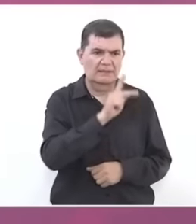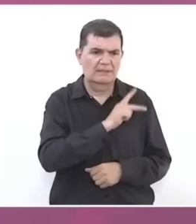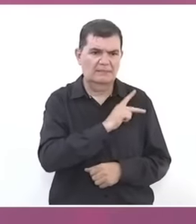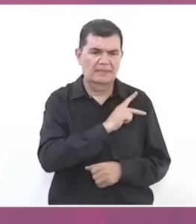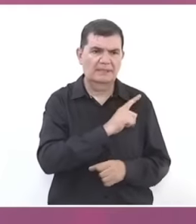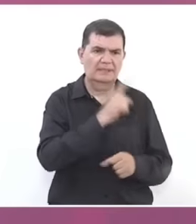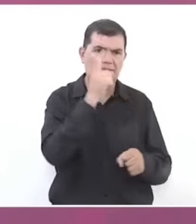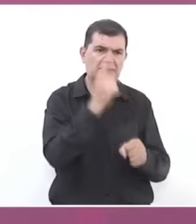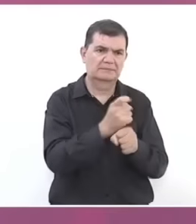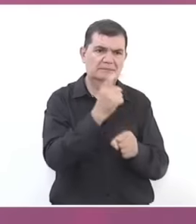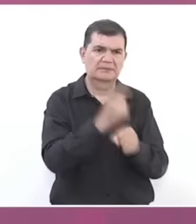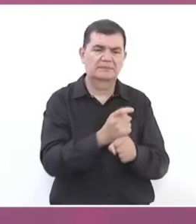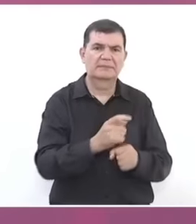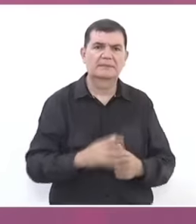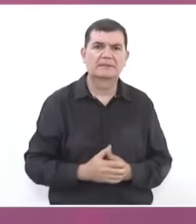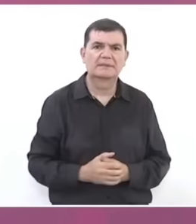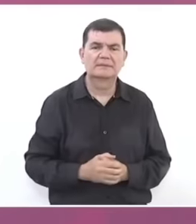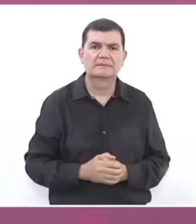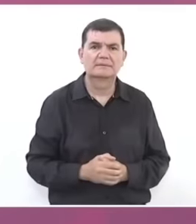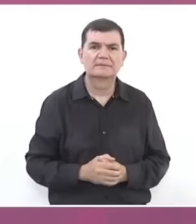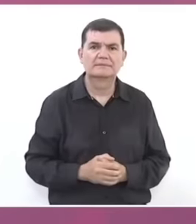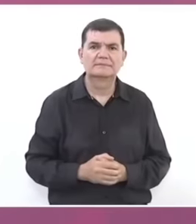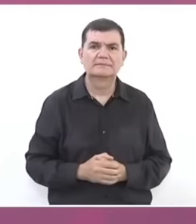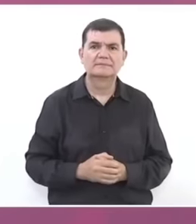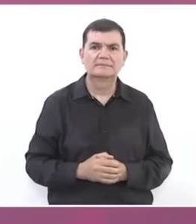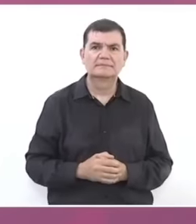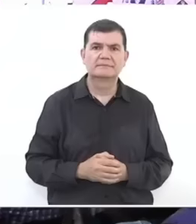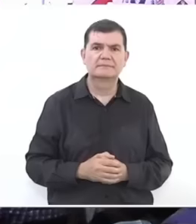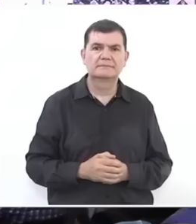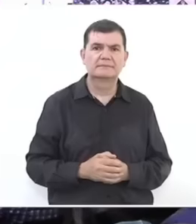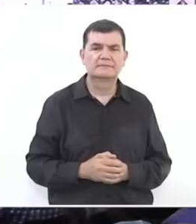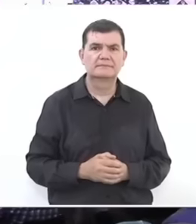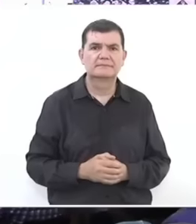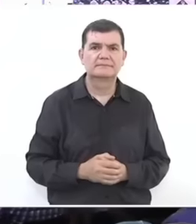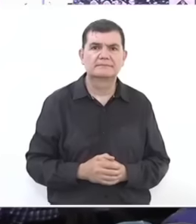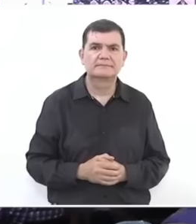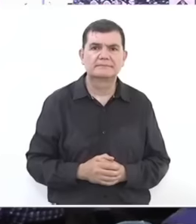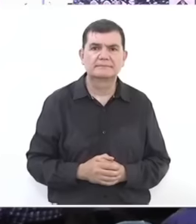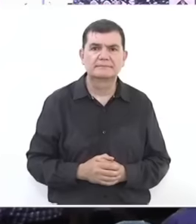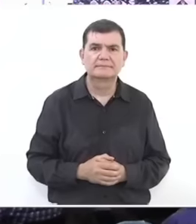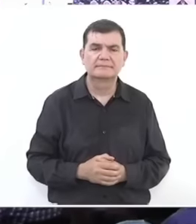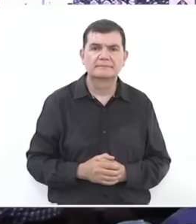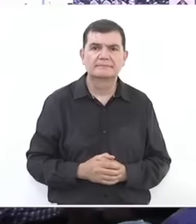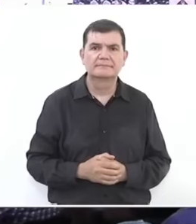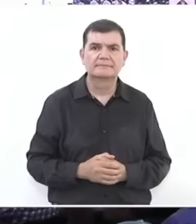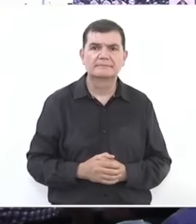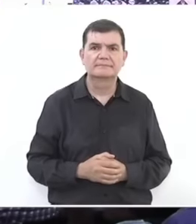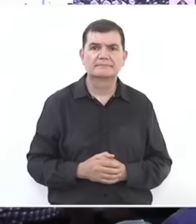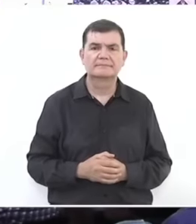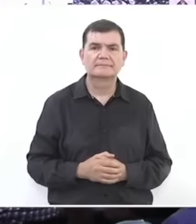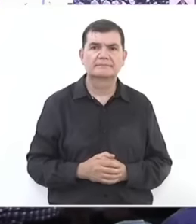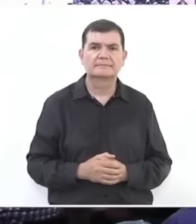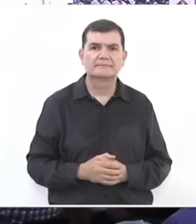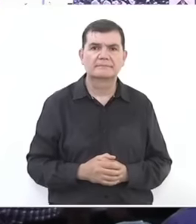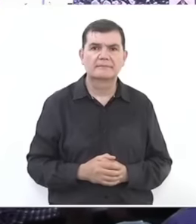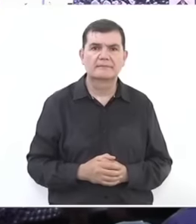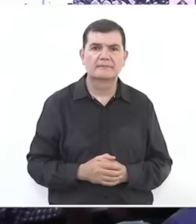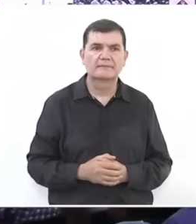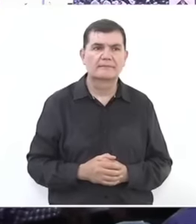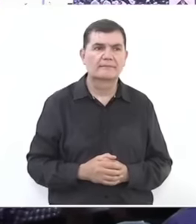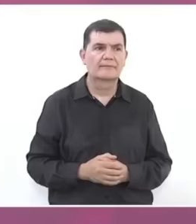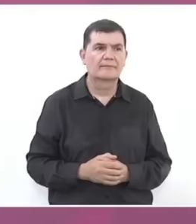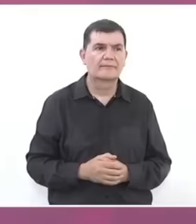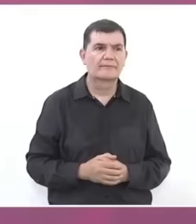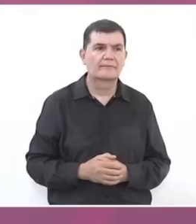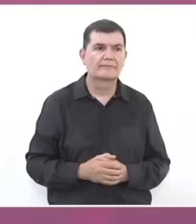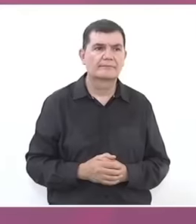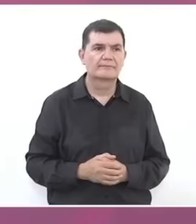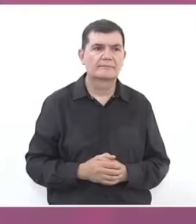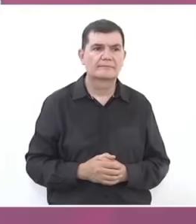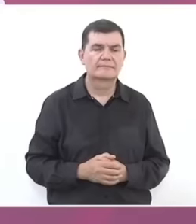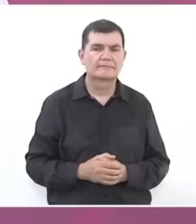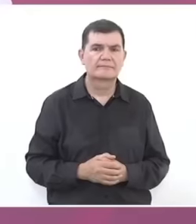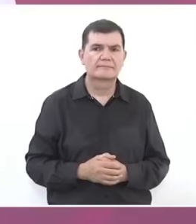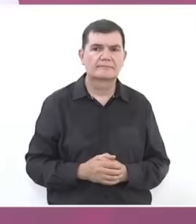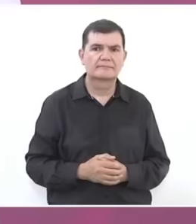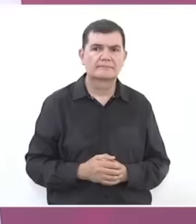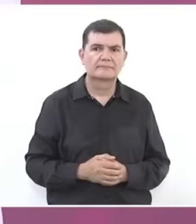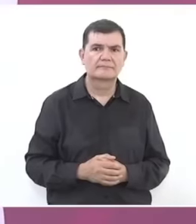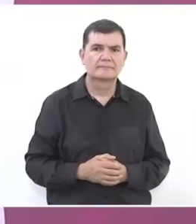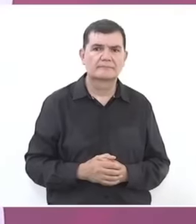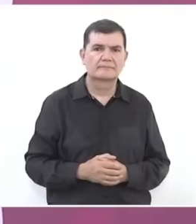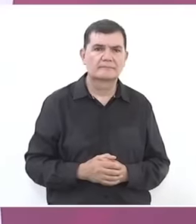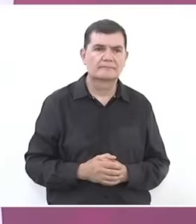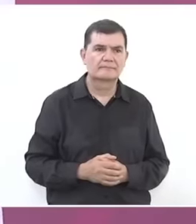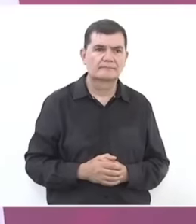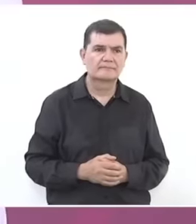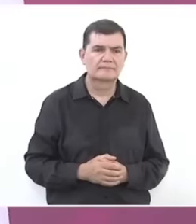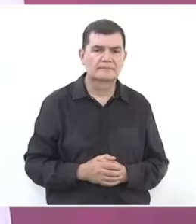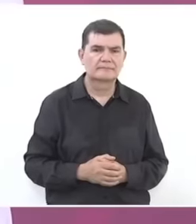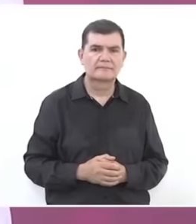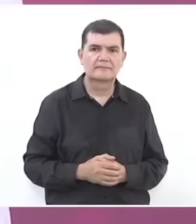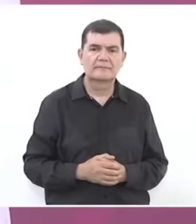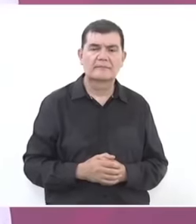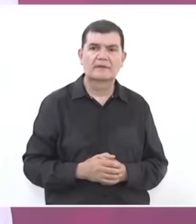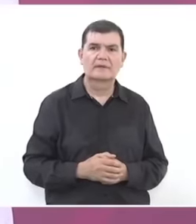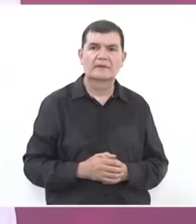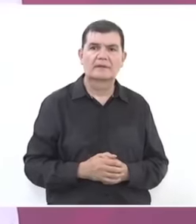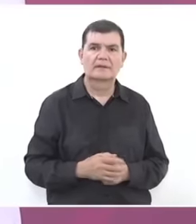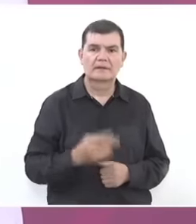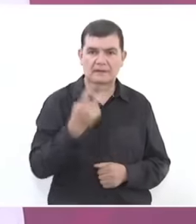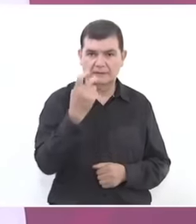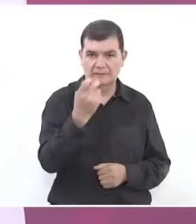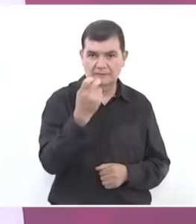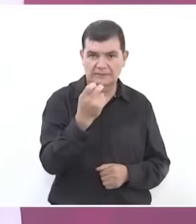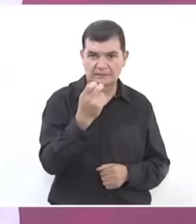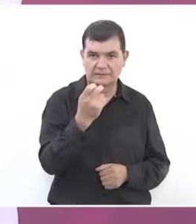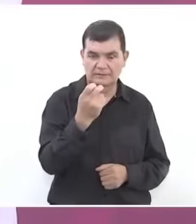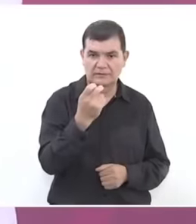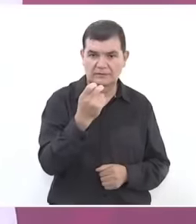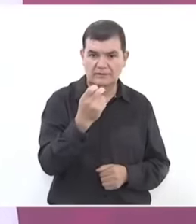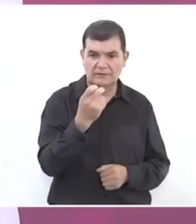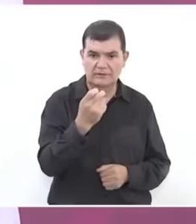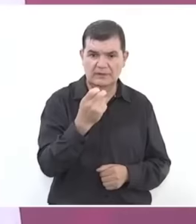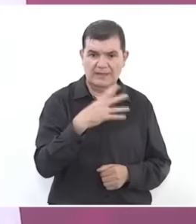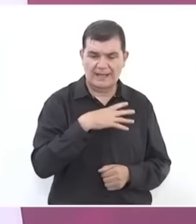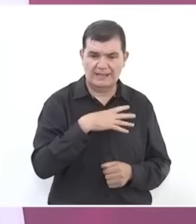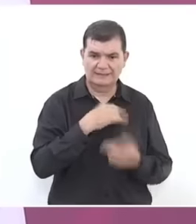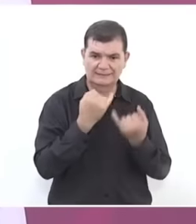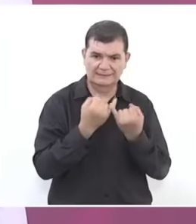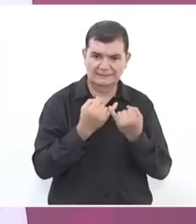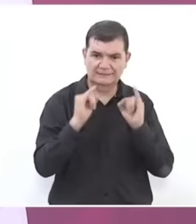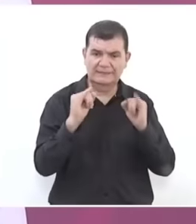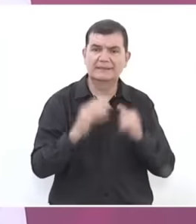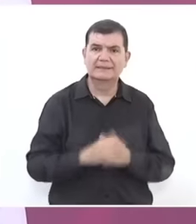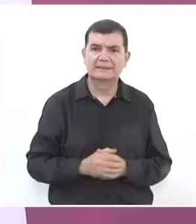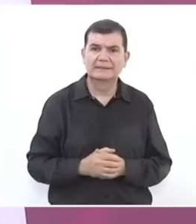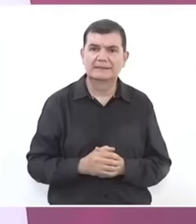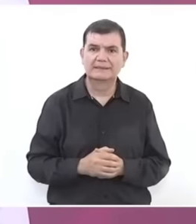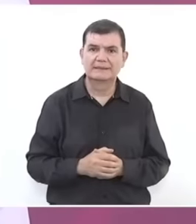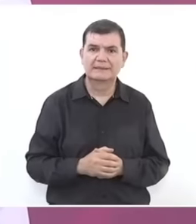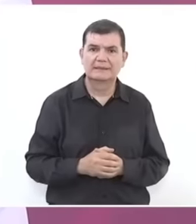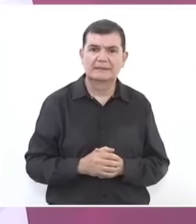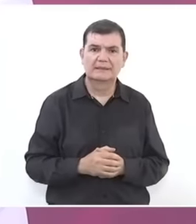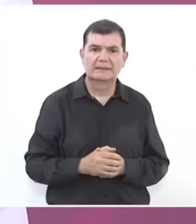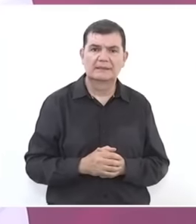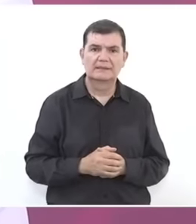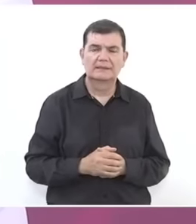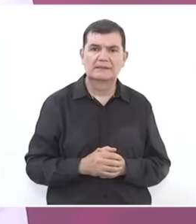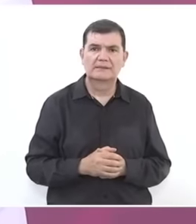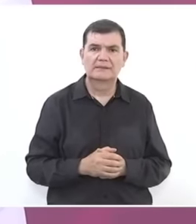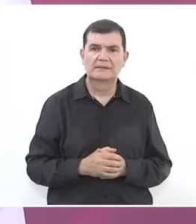first. So through that decision independence was achieved and the first